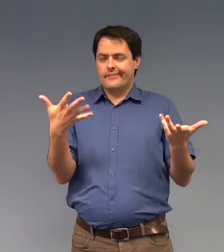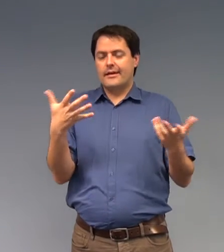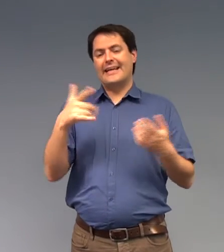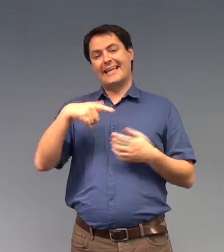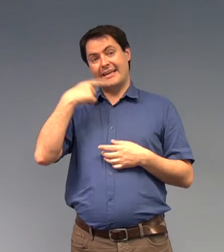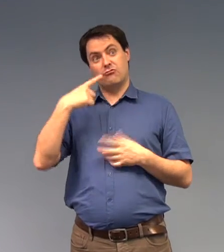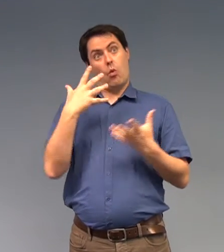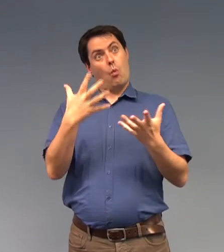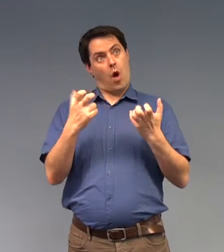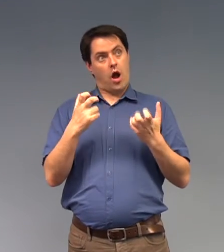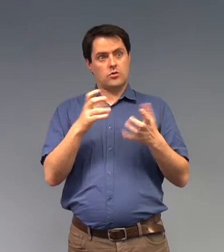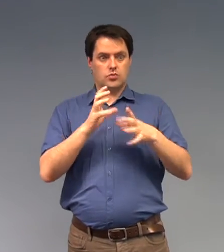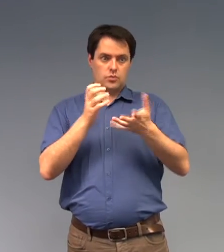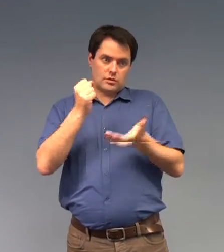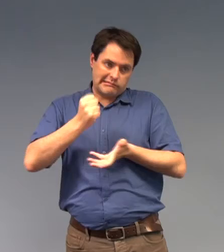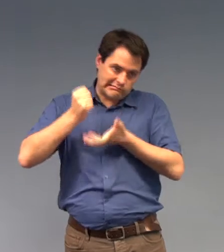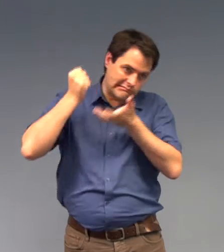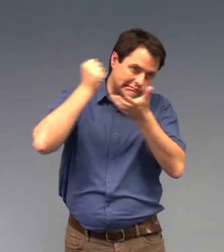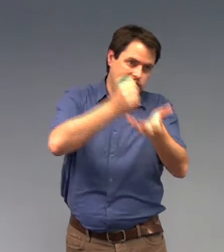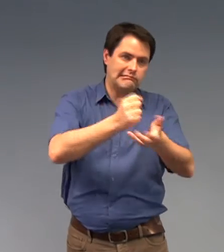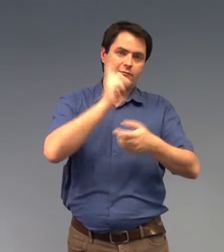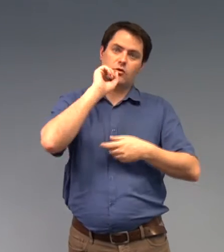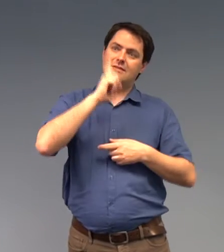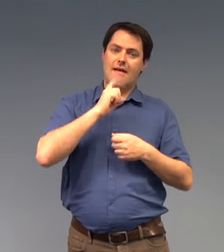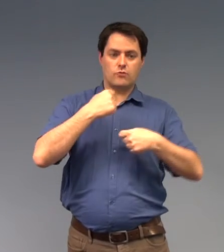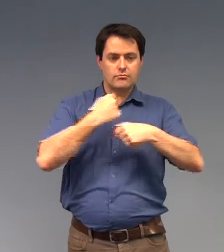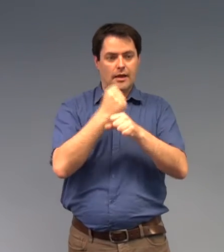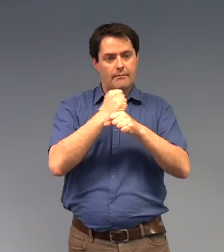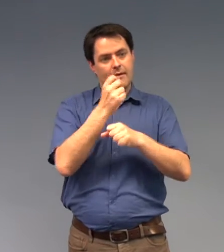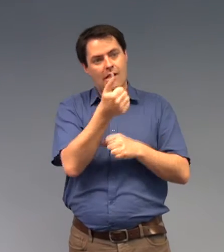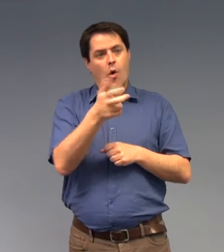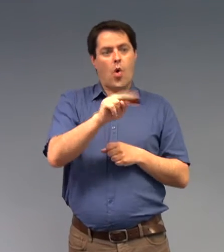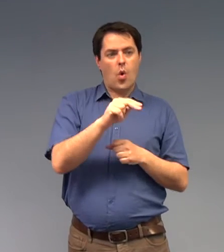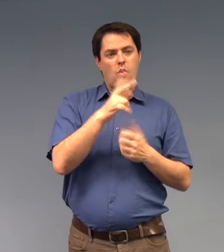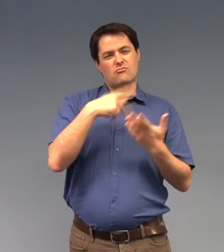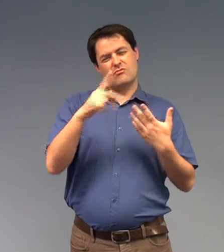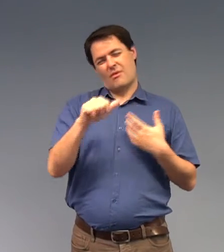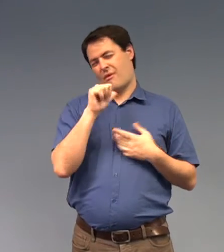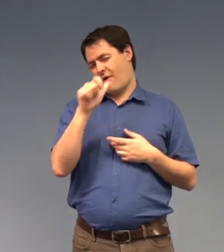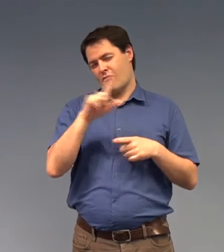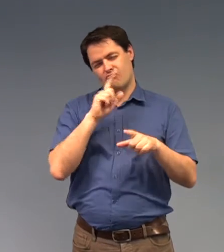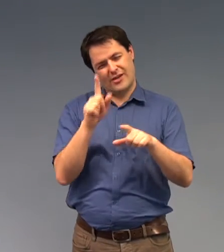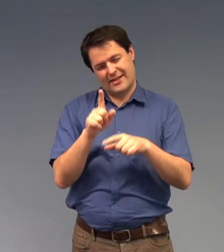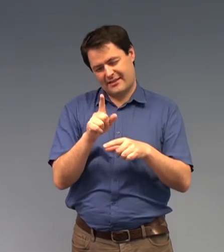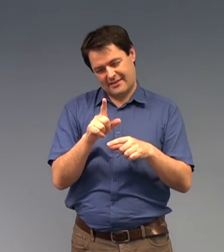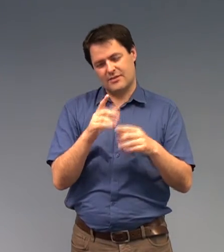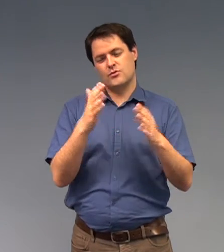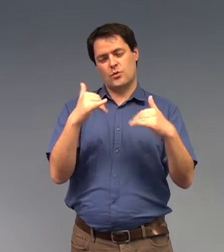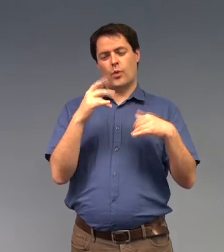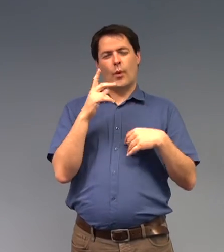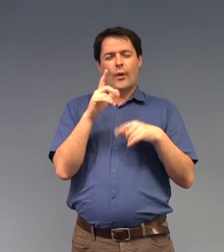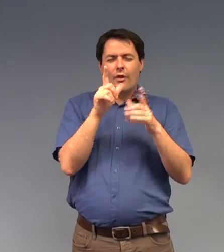with sign language on it. So, obviously, most mainstream broadcasters,